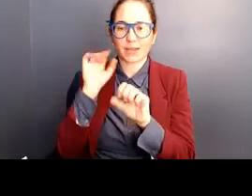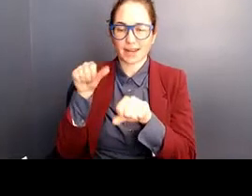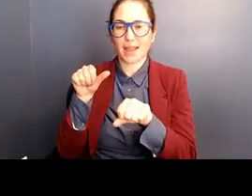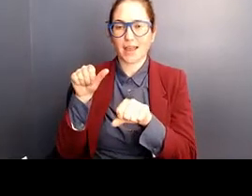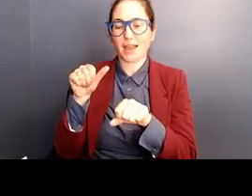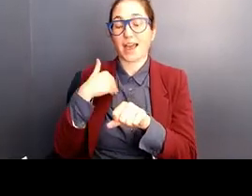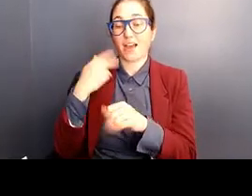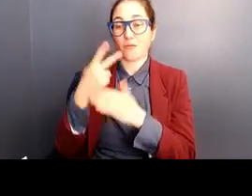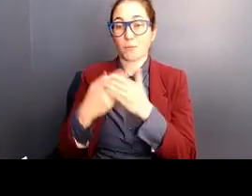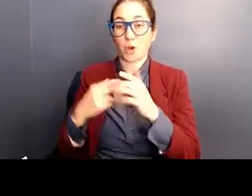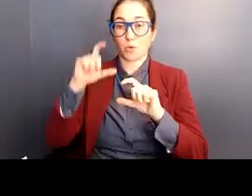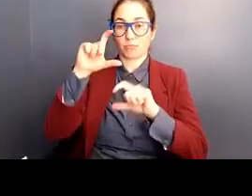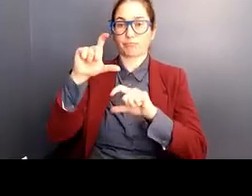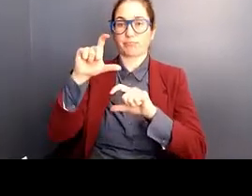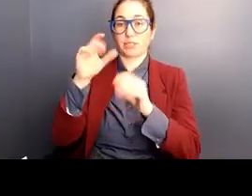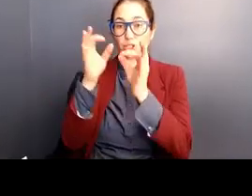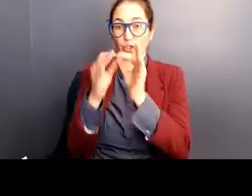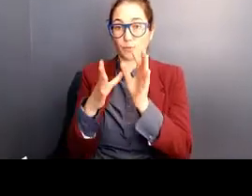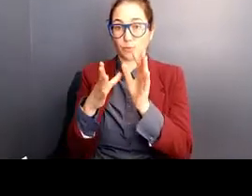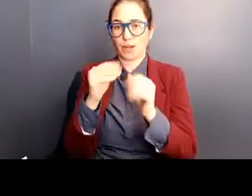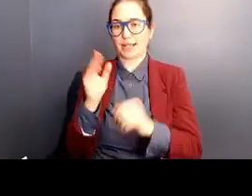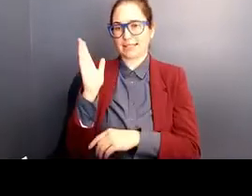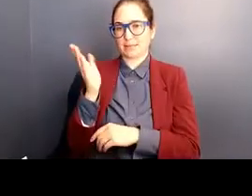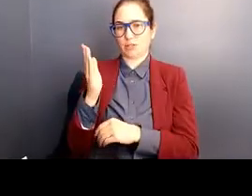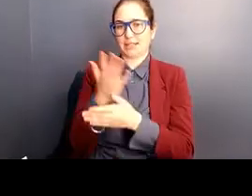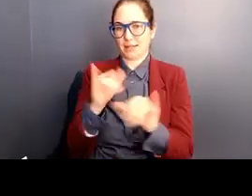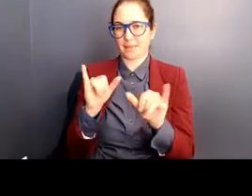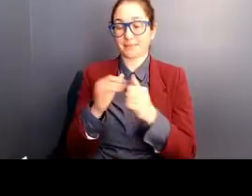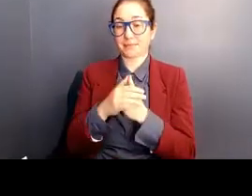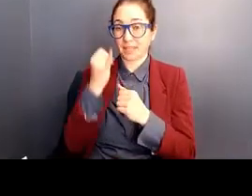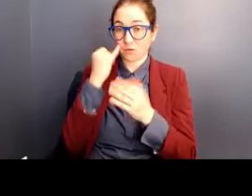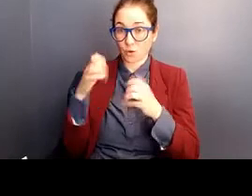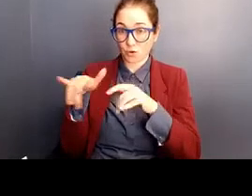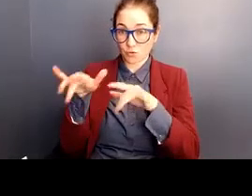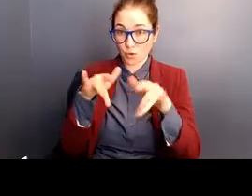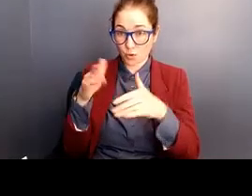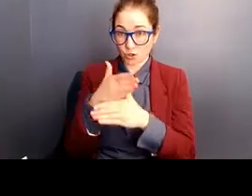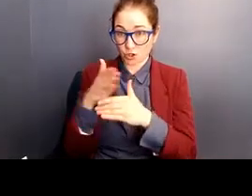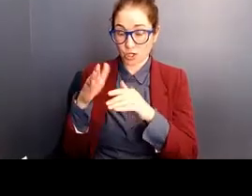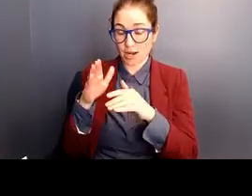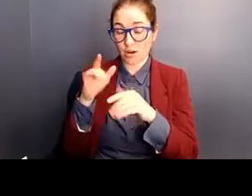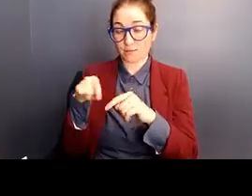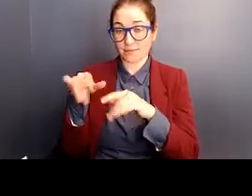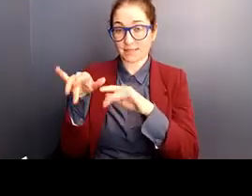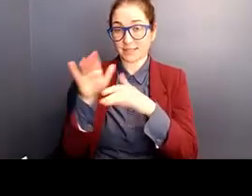So if you plan to record and share this video later and you want to have the interpreter, that's one way to do it.